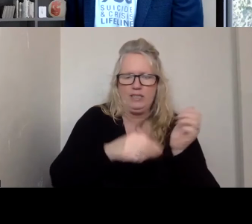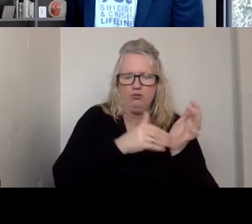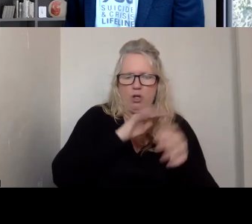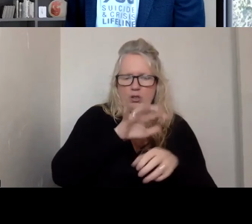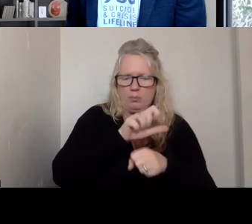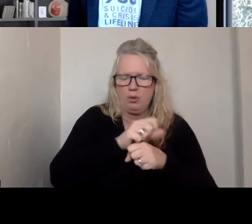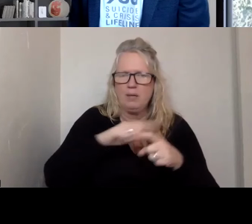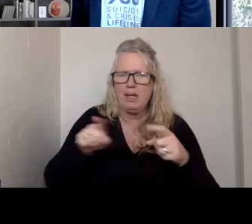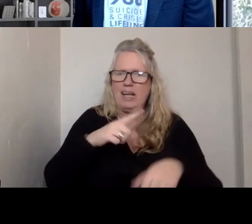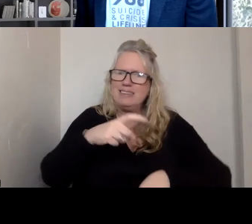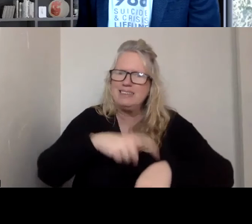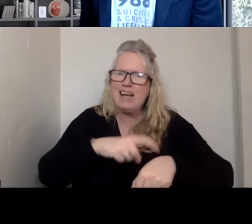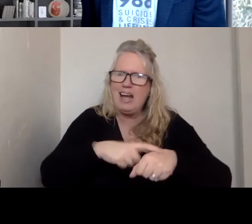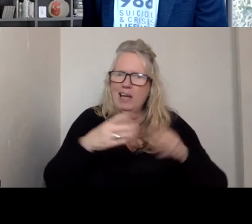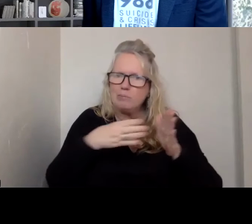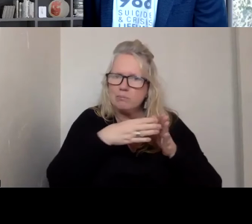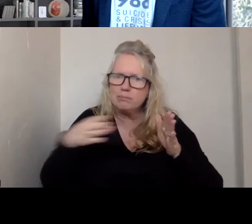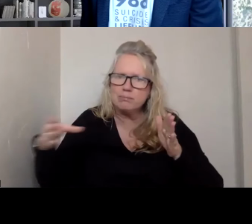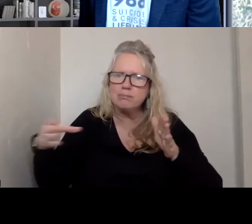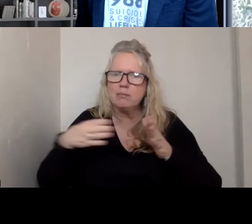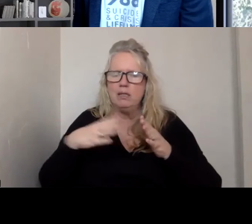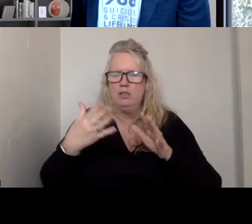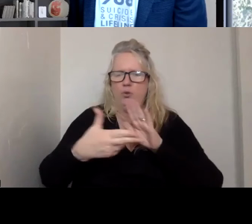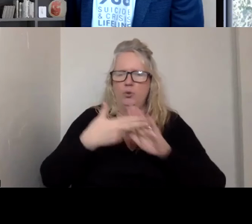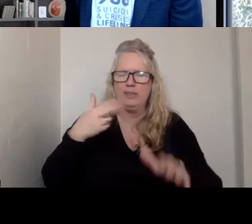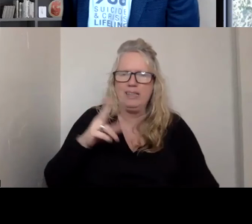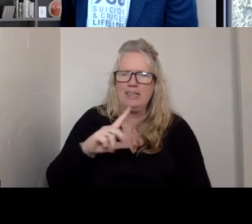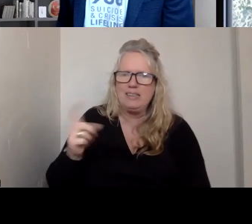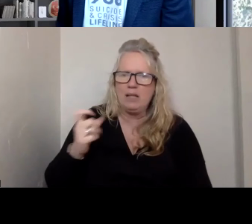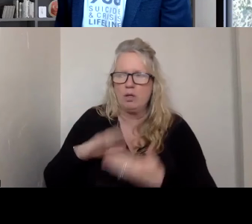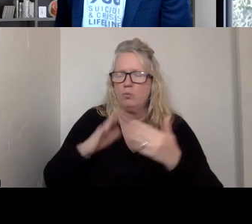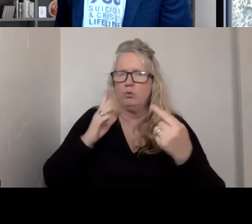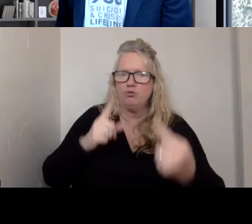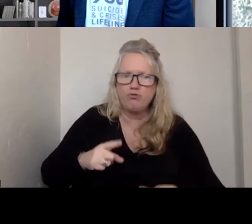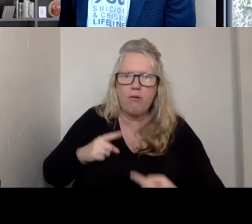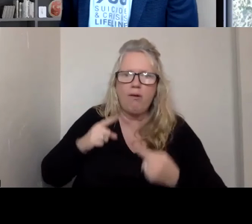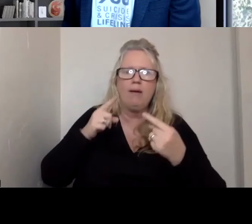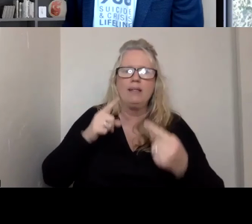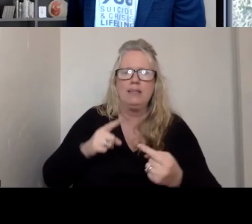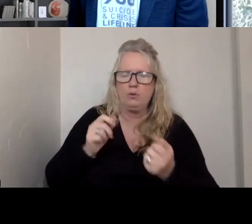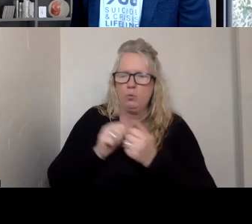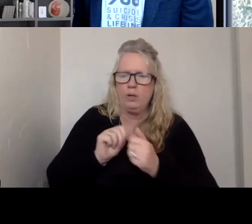THE LENGTH OF TIME TO GET HER A DIAGNOSIS AND WE WERE STRUGGLING WITH HER ILLNESS FOR